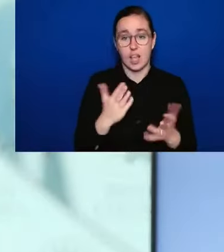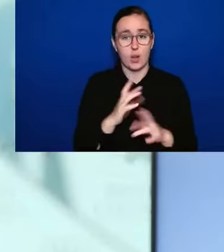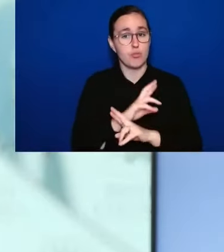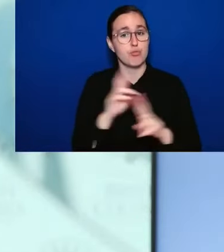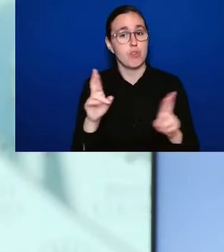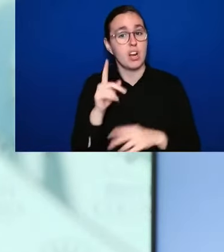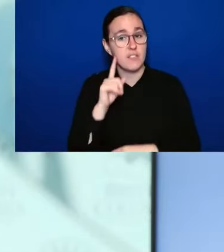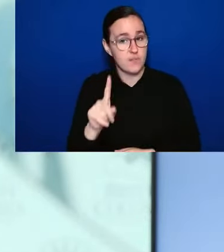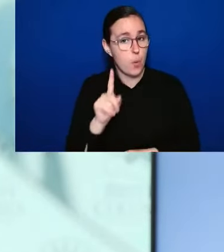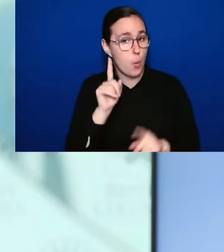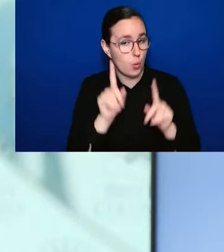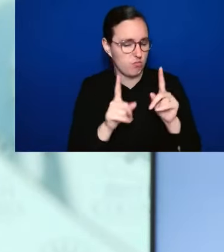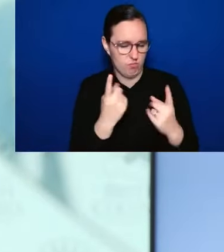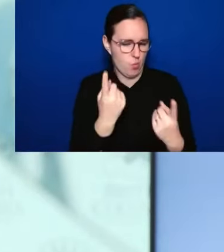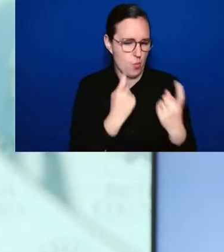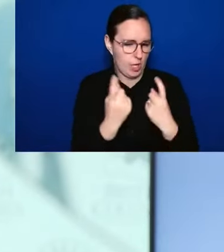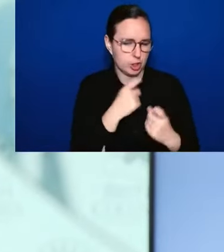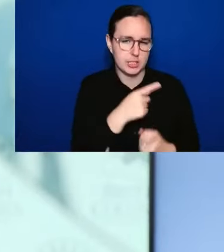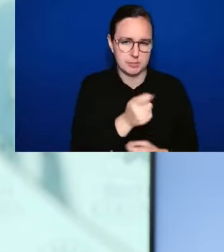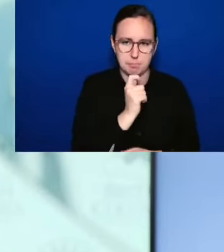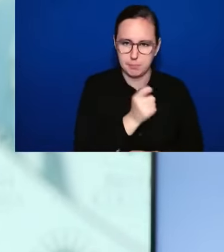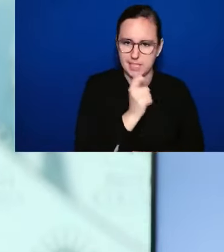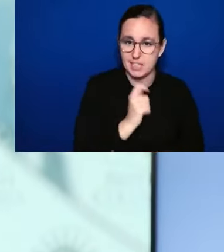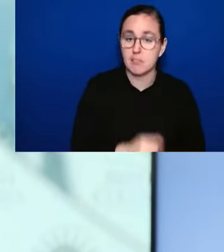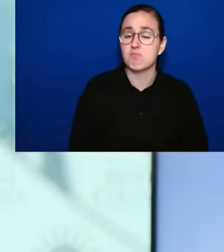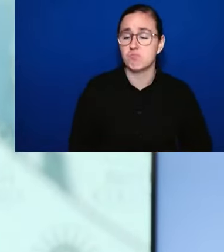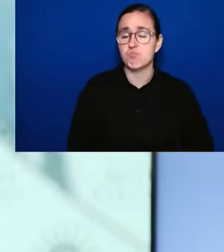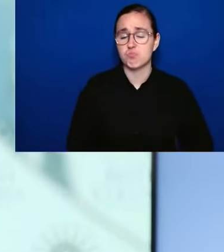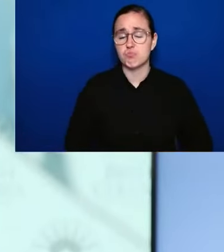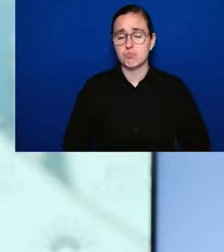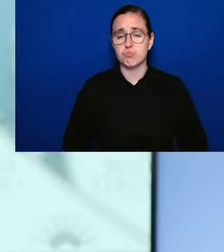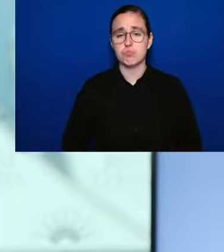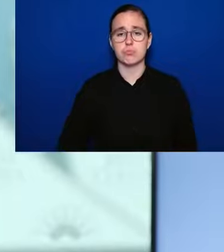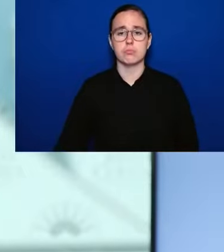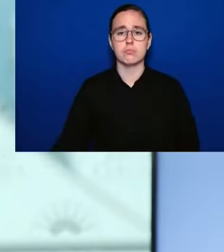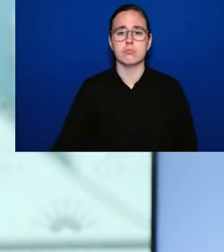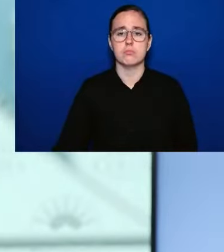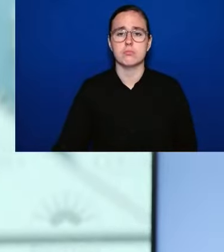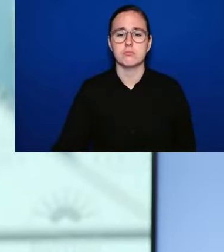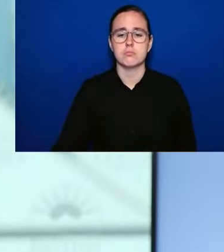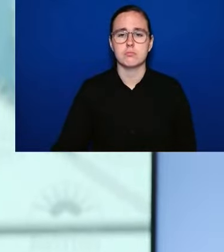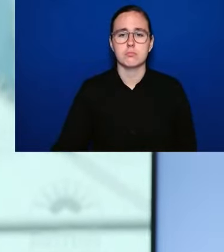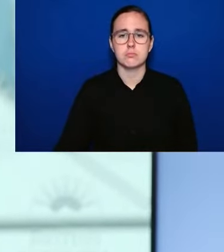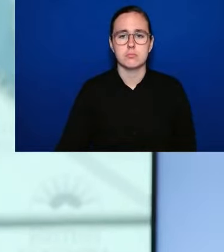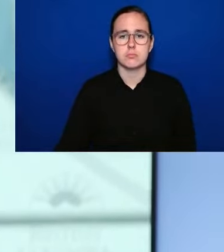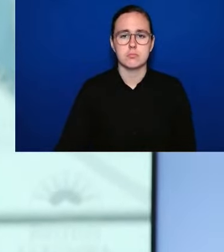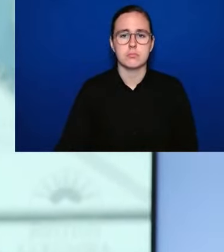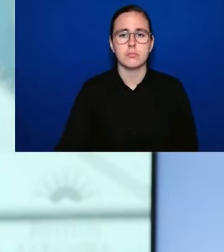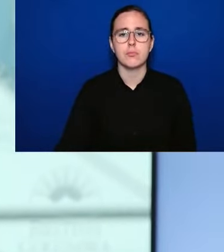the reporters on the phone please press star one to enter the queue you'll be limited to one question and one follow up.